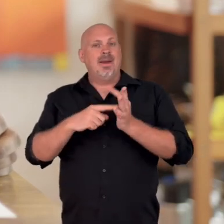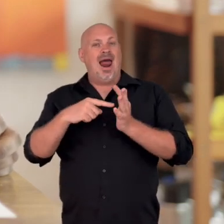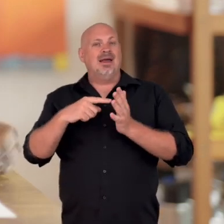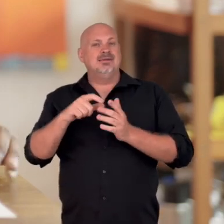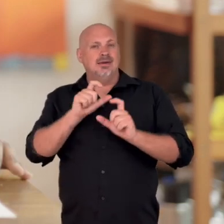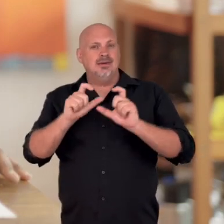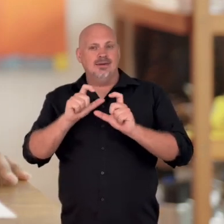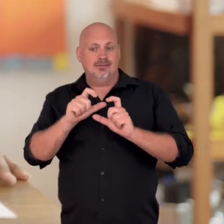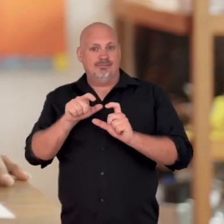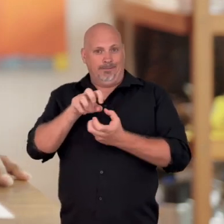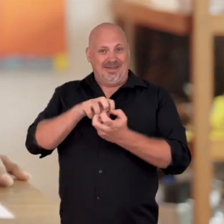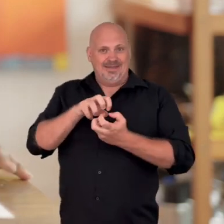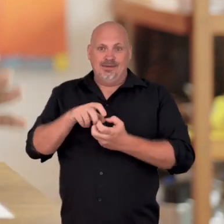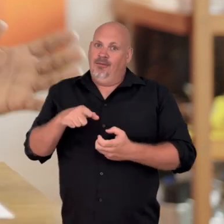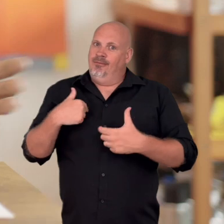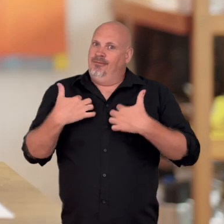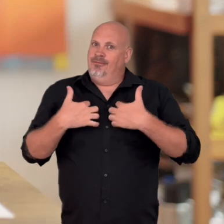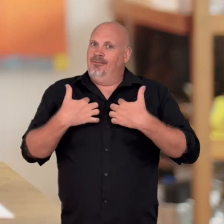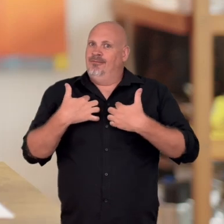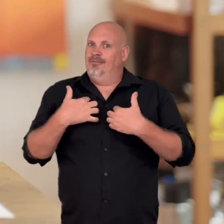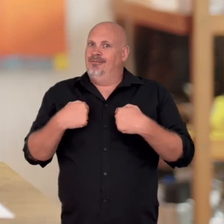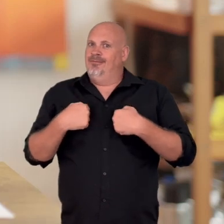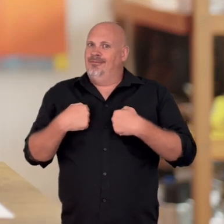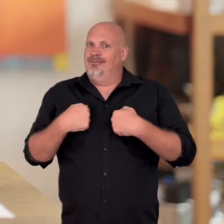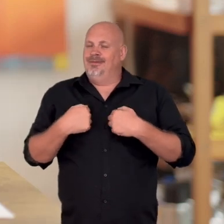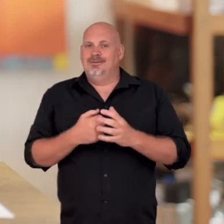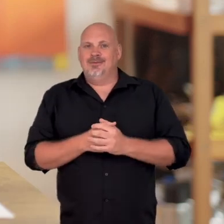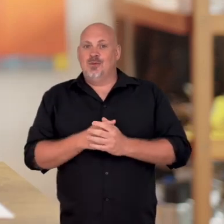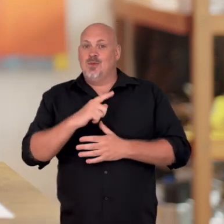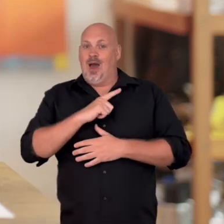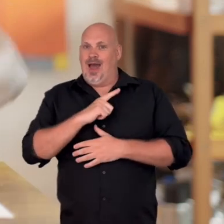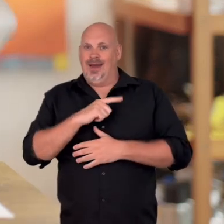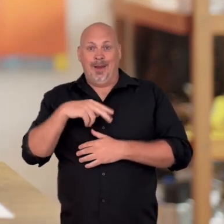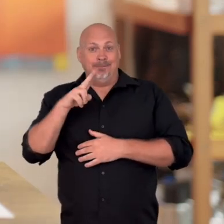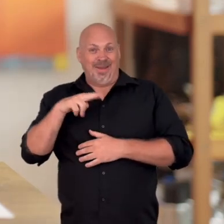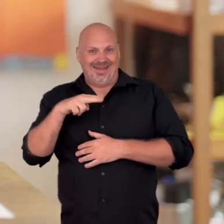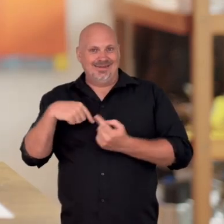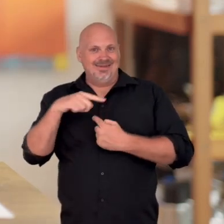because then we get to mix paint how cool is paint?